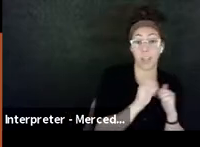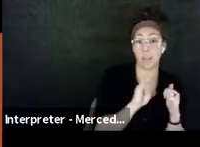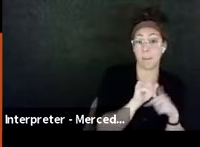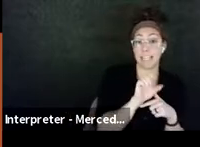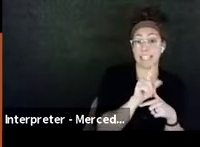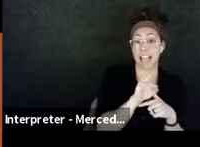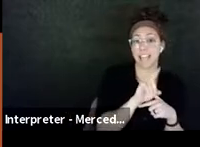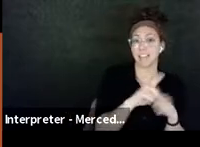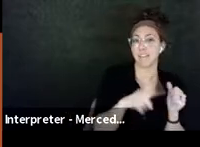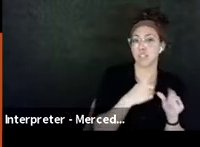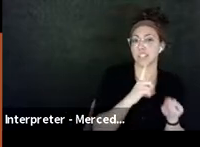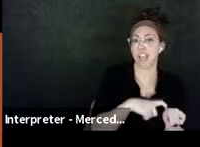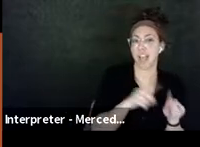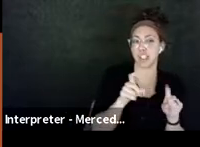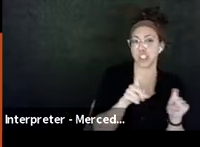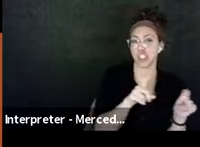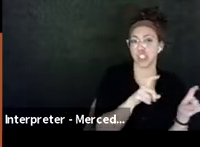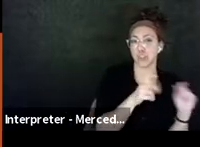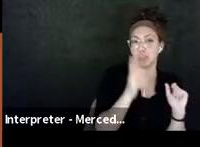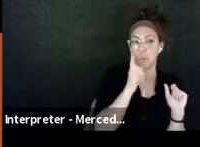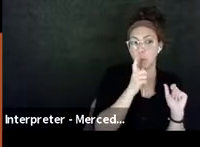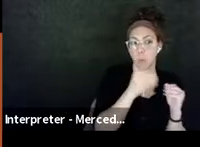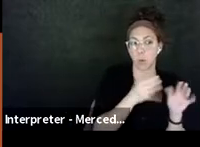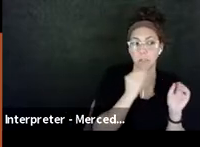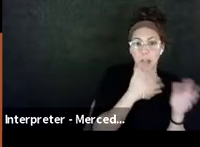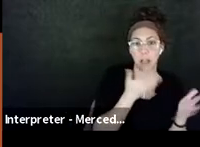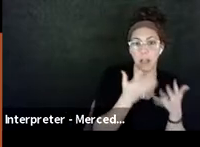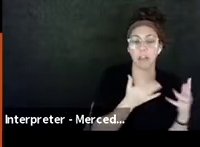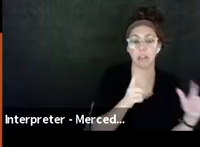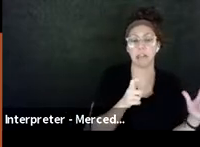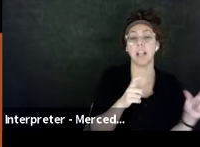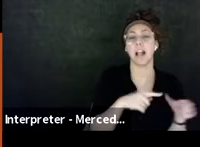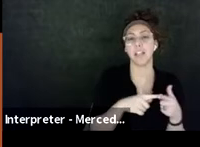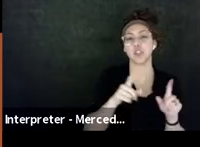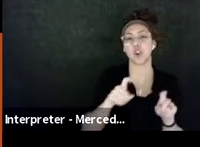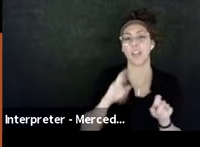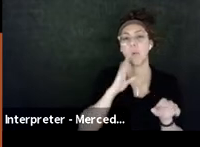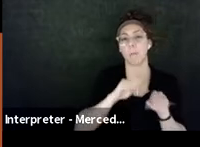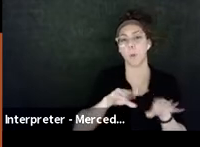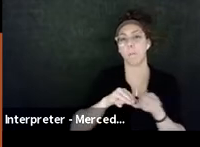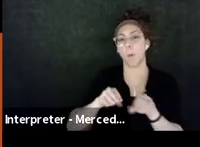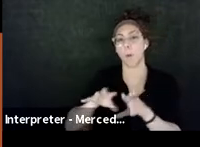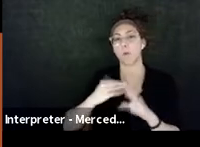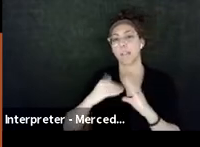Natalie Chavez: And then we're going to continually released the survey to get those snapshots in time. And eventually, based on the students that we serve.